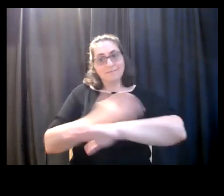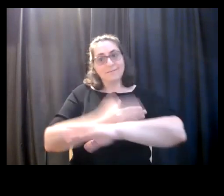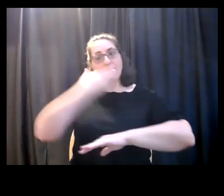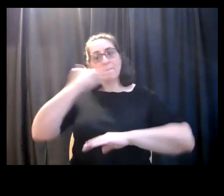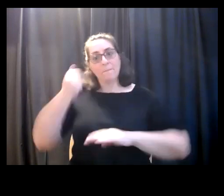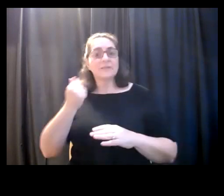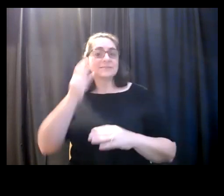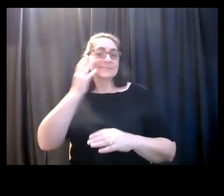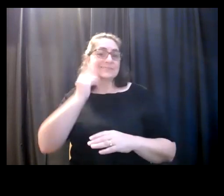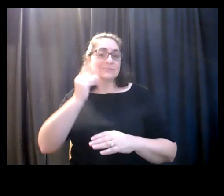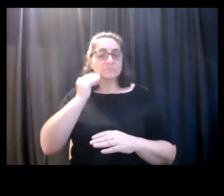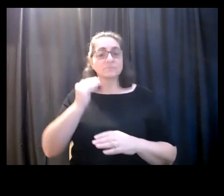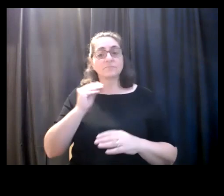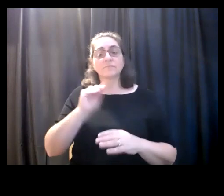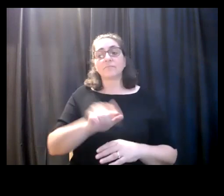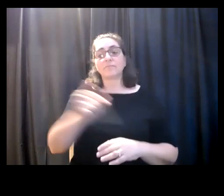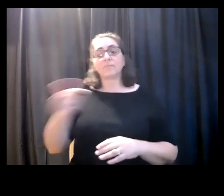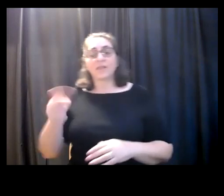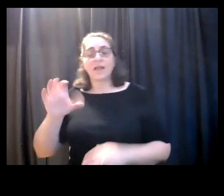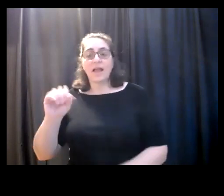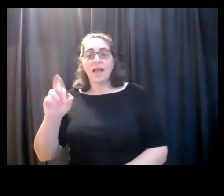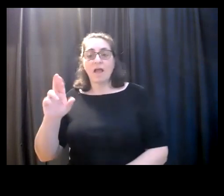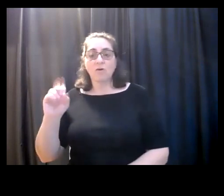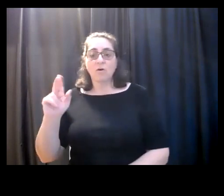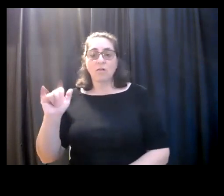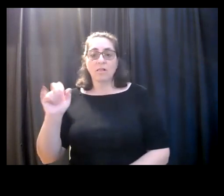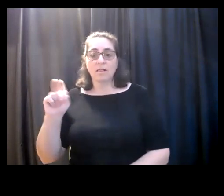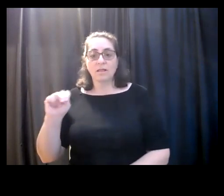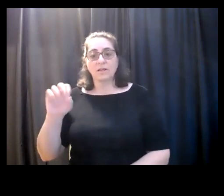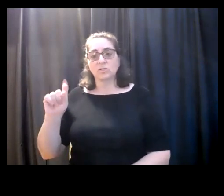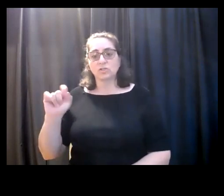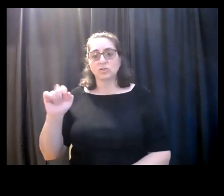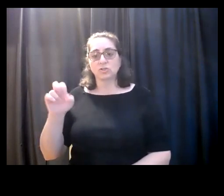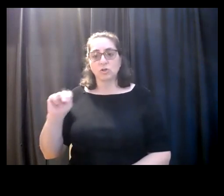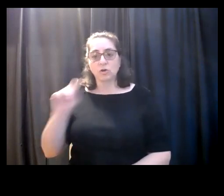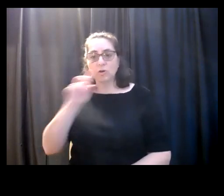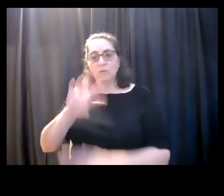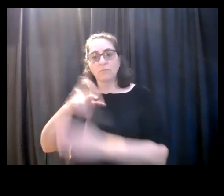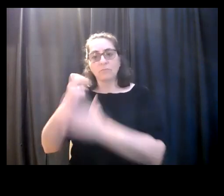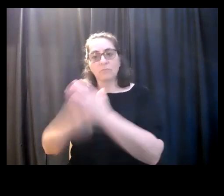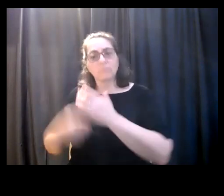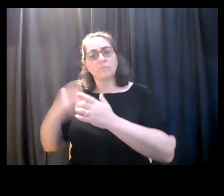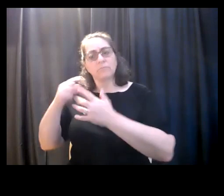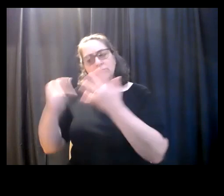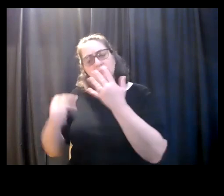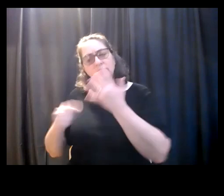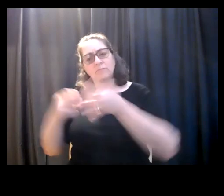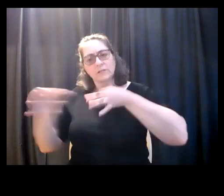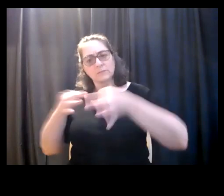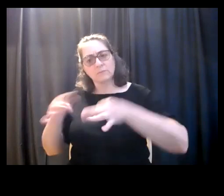your suggestions, your experience, and I ask that we commit by choosing to improve one thing.